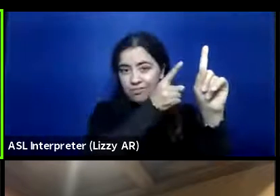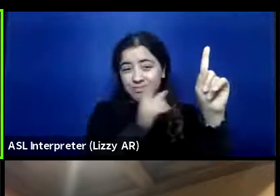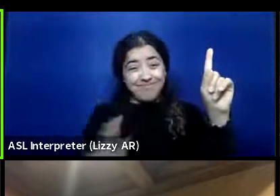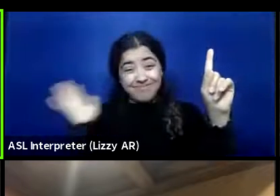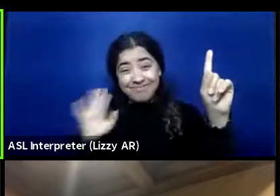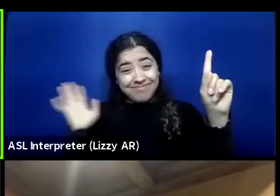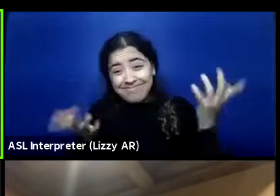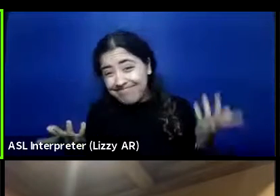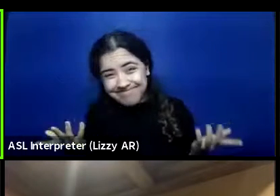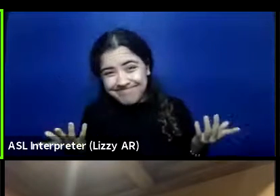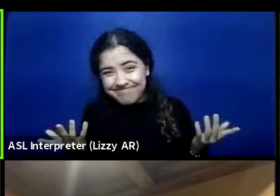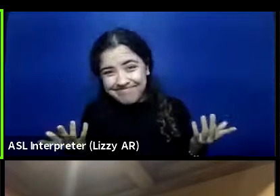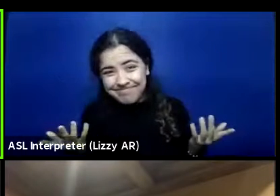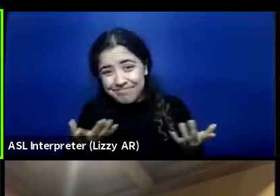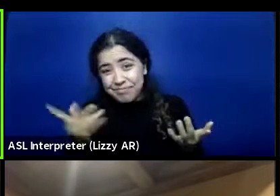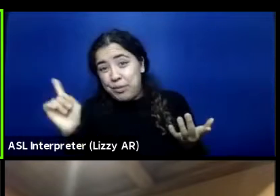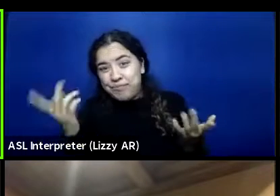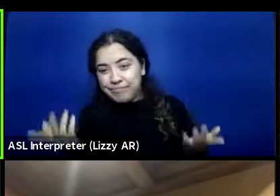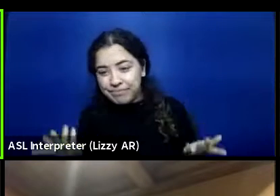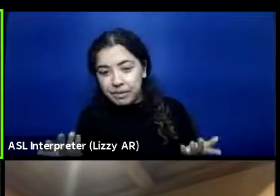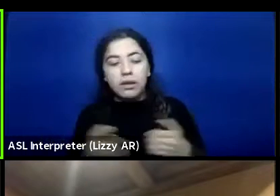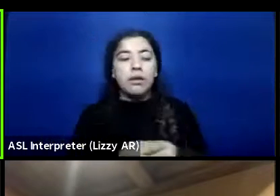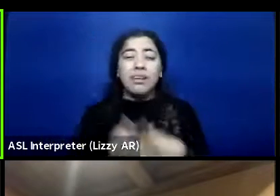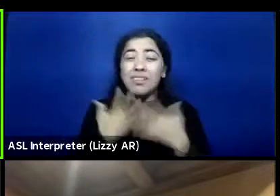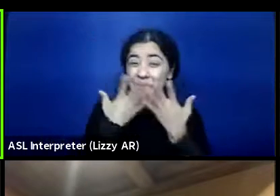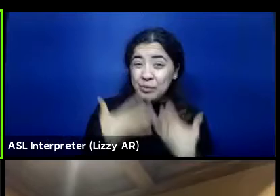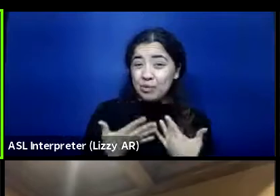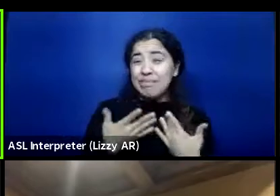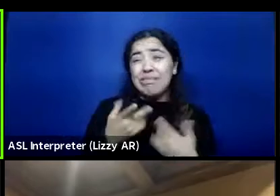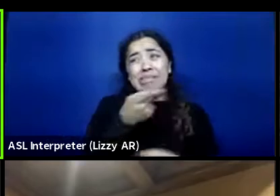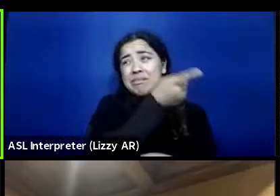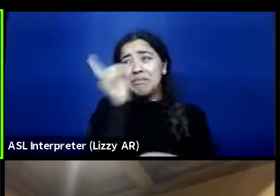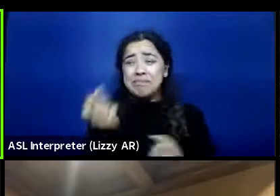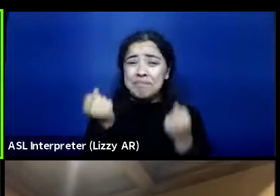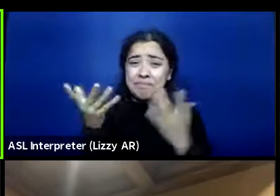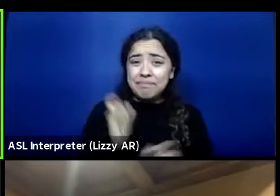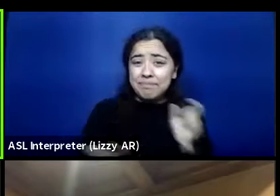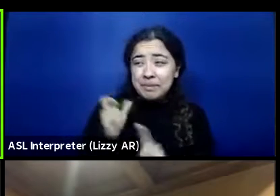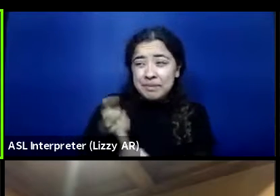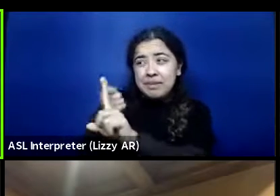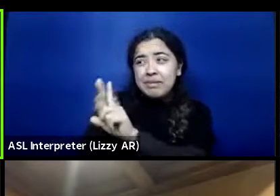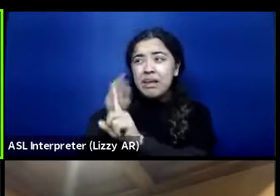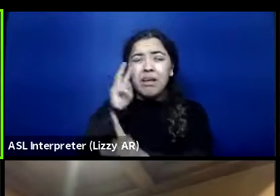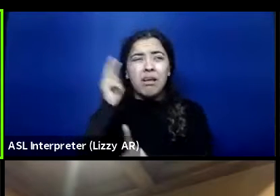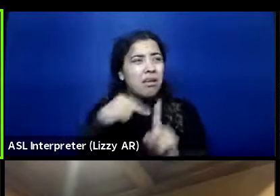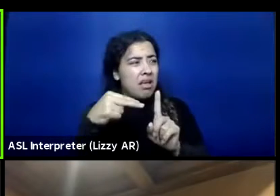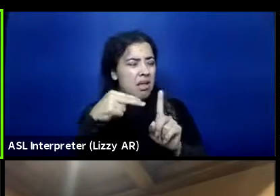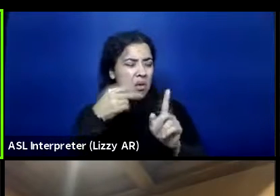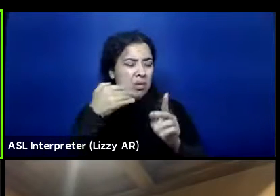Unfortunately, a lot of people see accessibility as something for a small group of people.